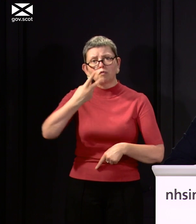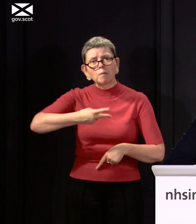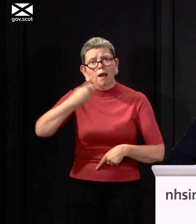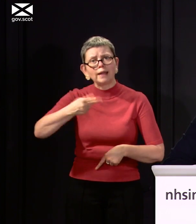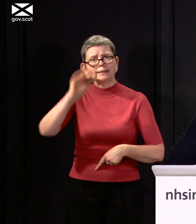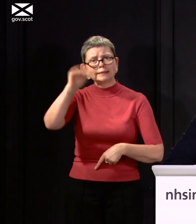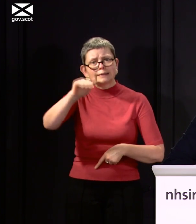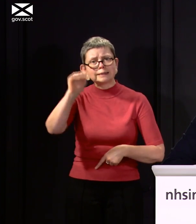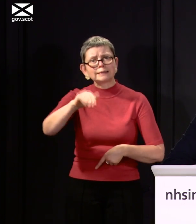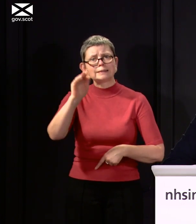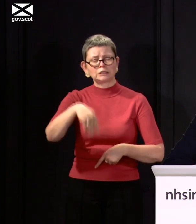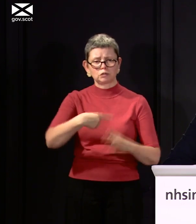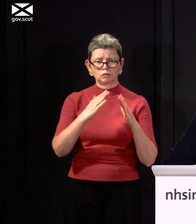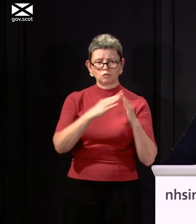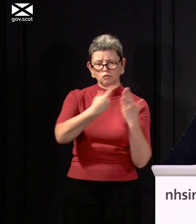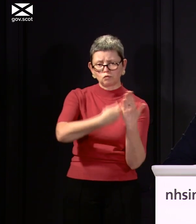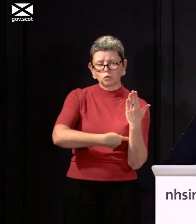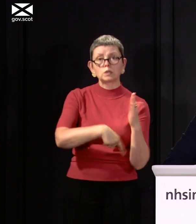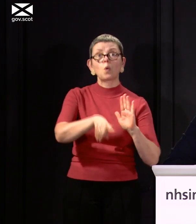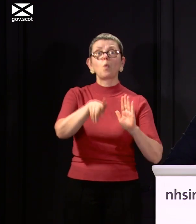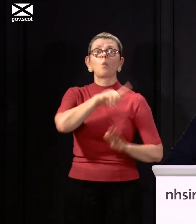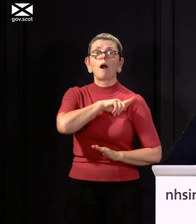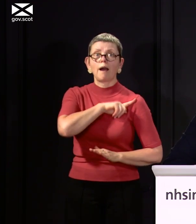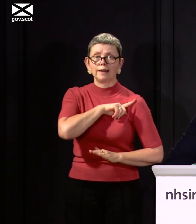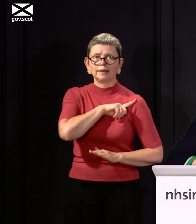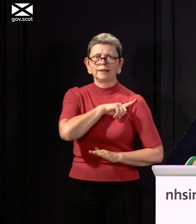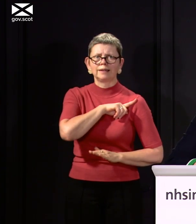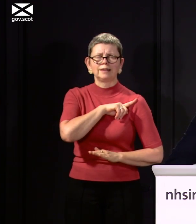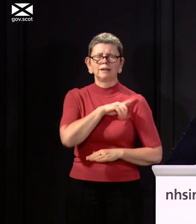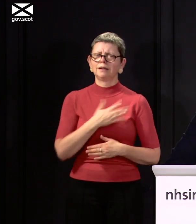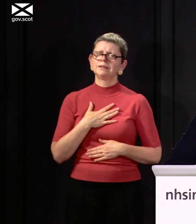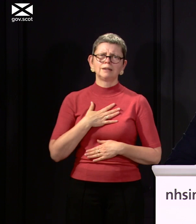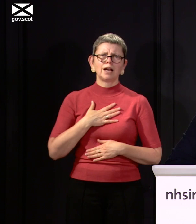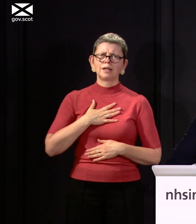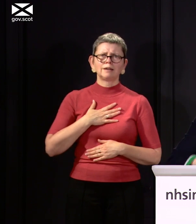restrictions right now. It's not something I take any pleasure in asking people to do.